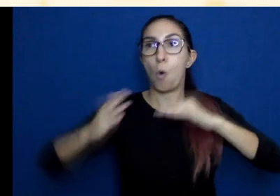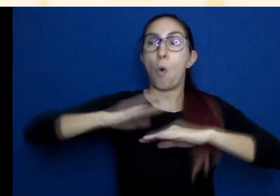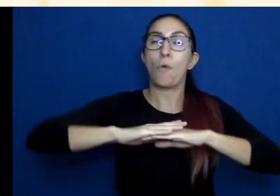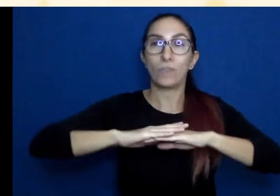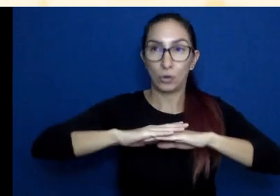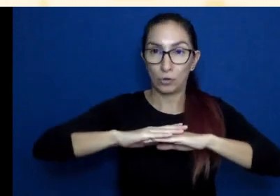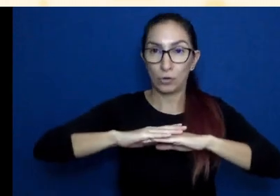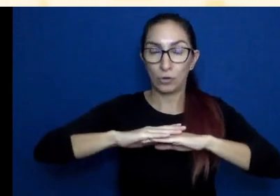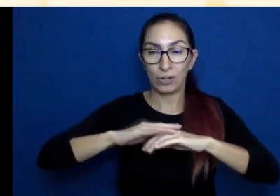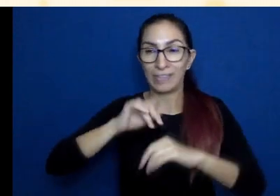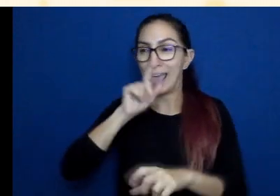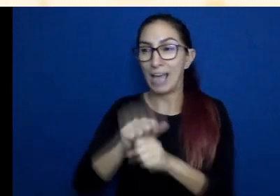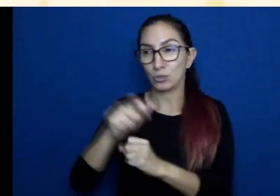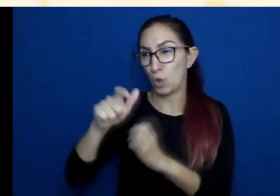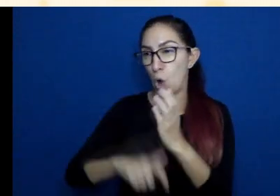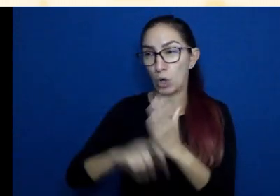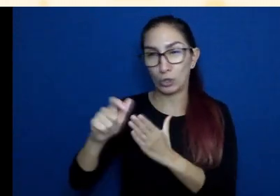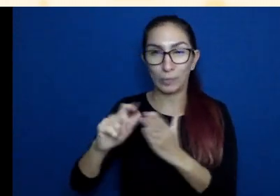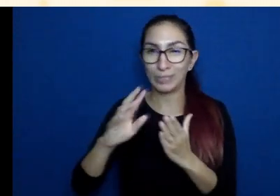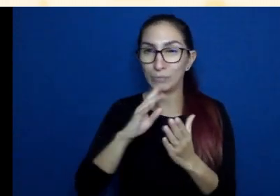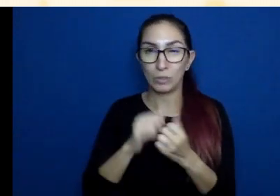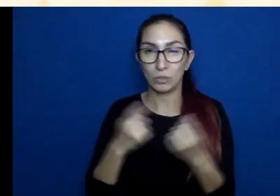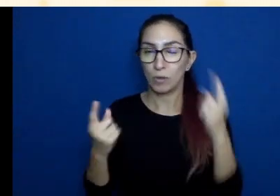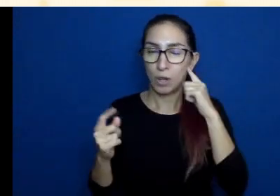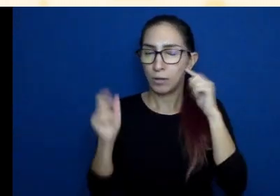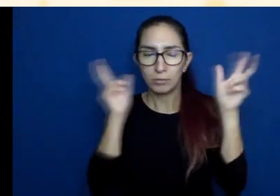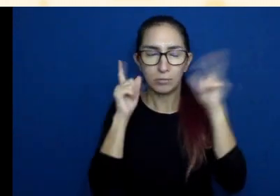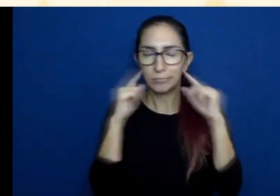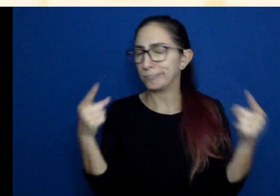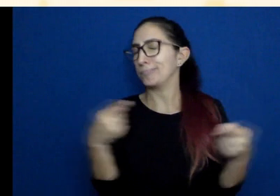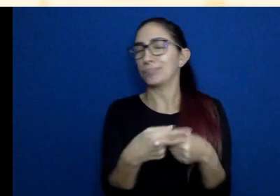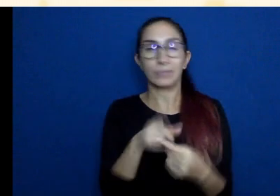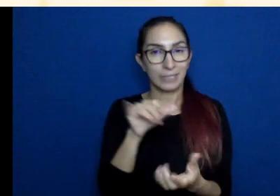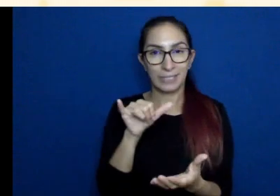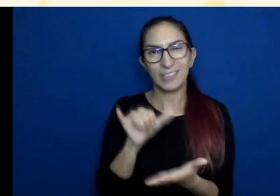because your screen reader is talking over the actual article being spoken.